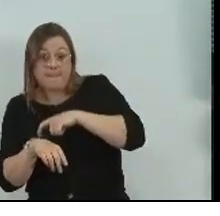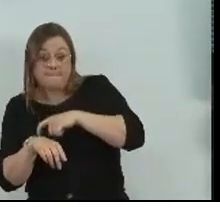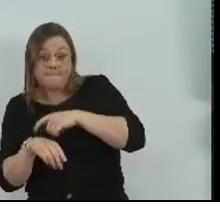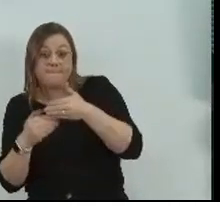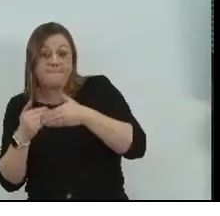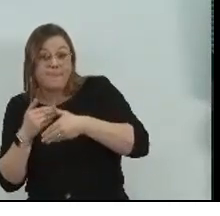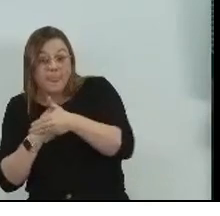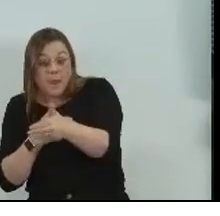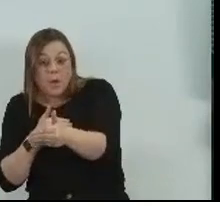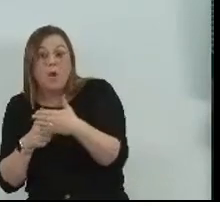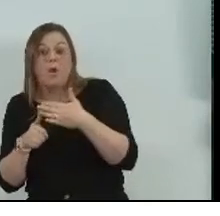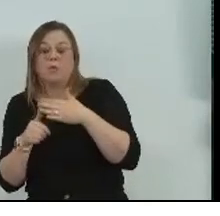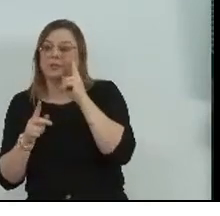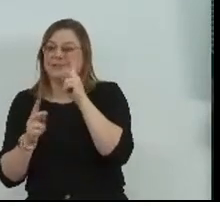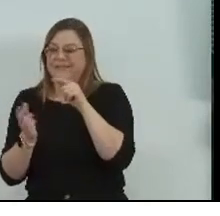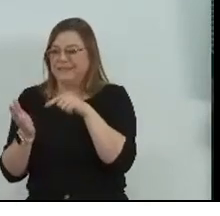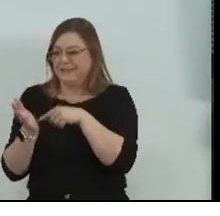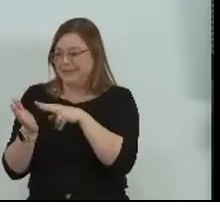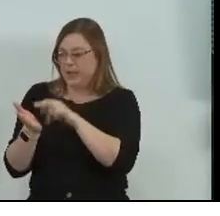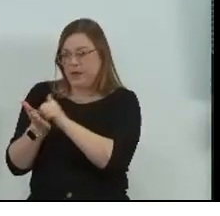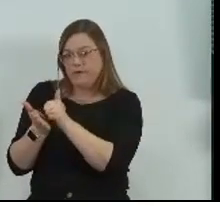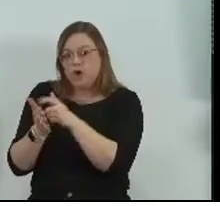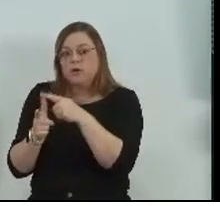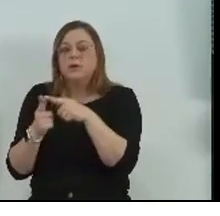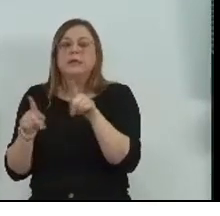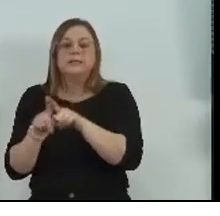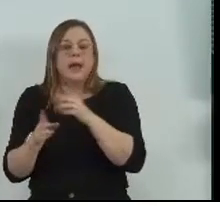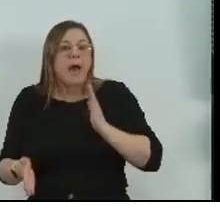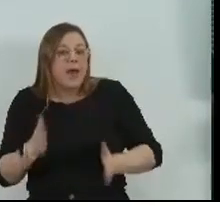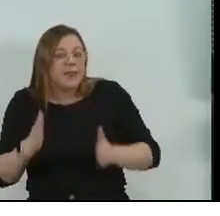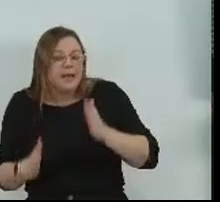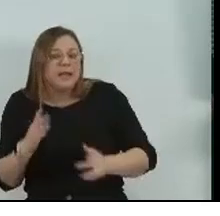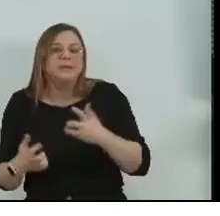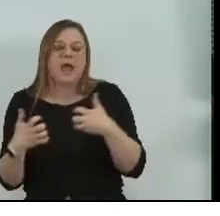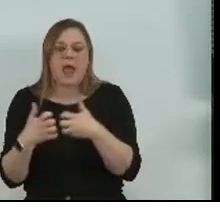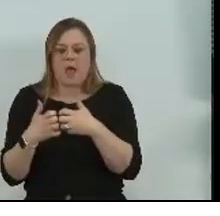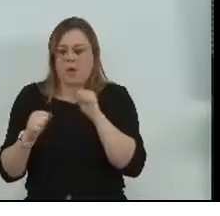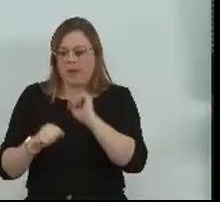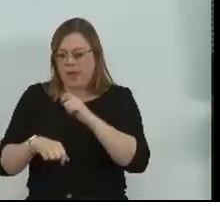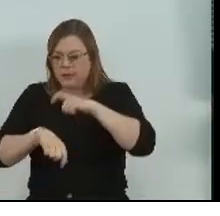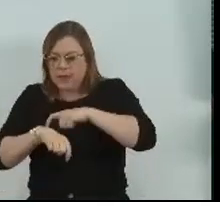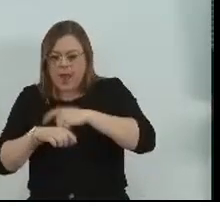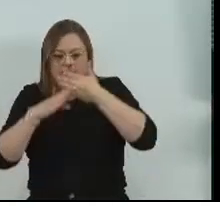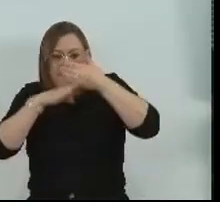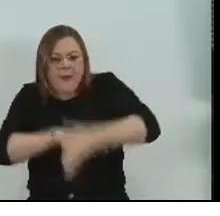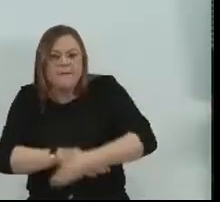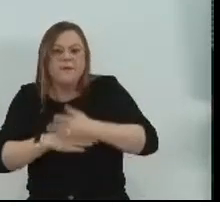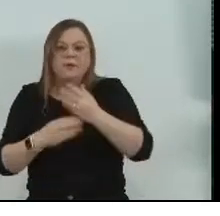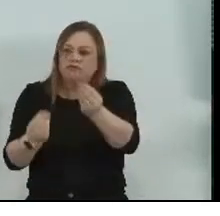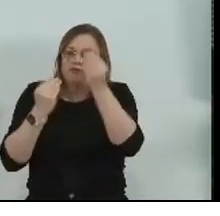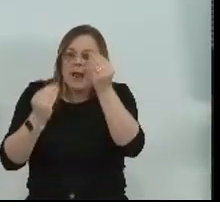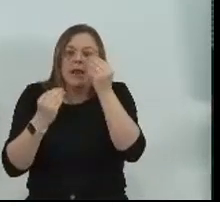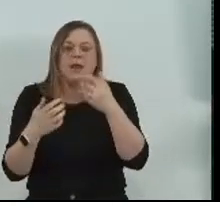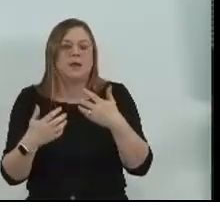that point when we see the ad on the TV. The same with the athletes and the way that they're investing their time and effort that plays out in the way that you